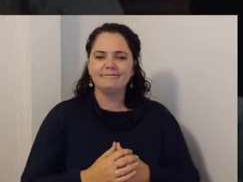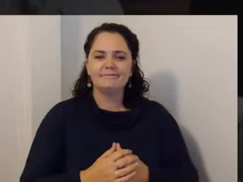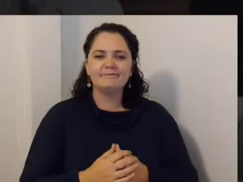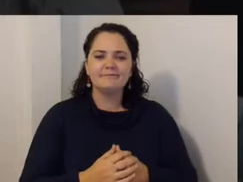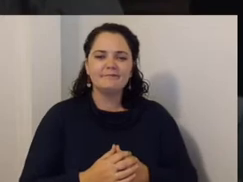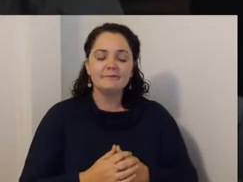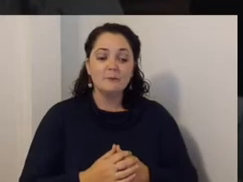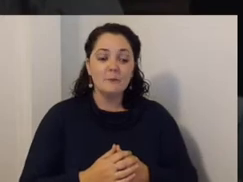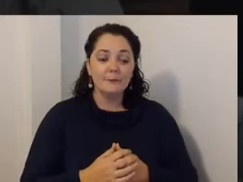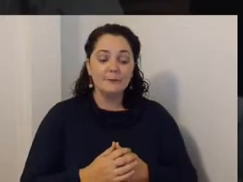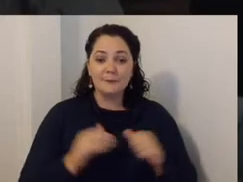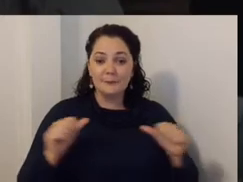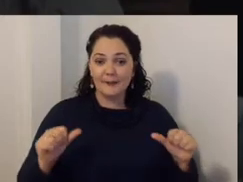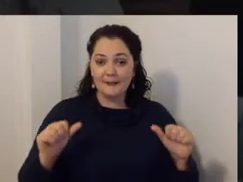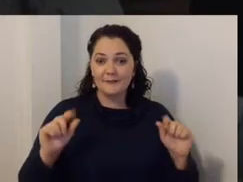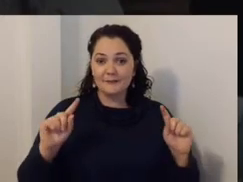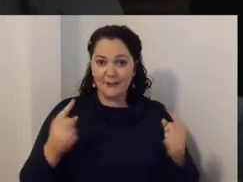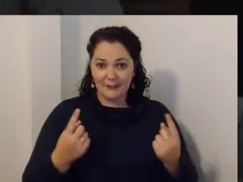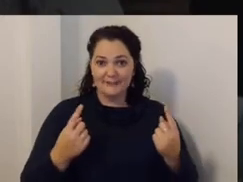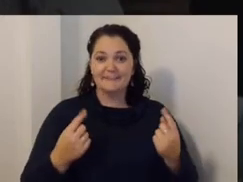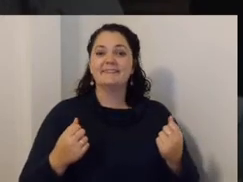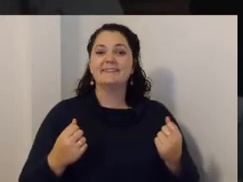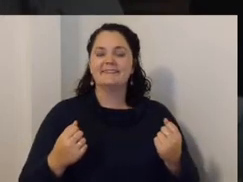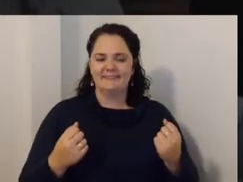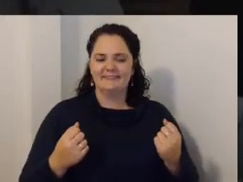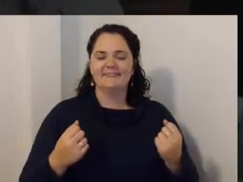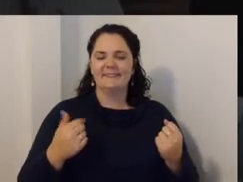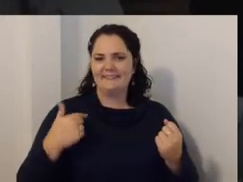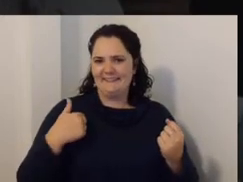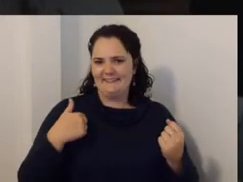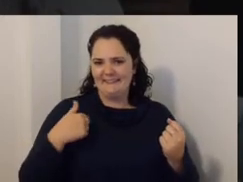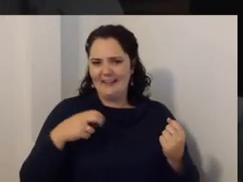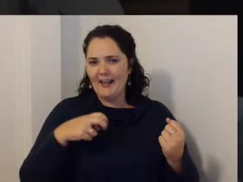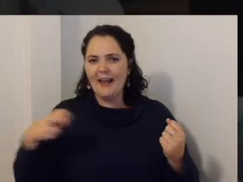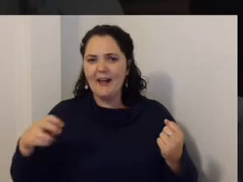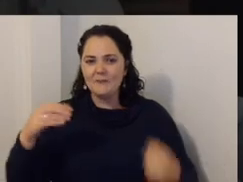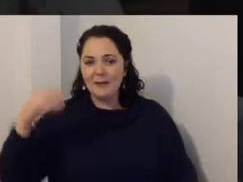alright so first things first I'm going to exit my little pool of light here although it's warm